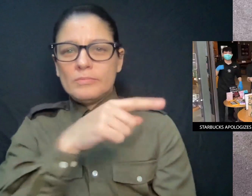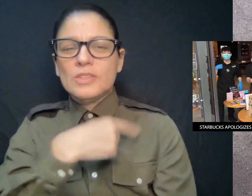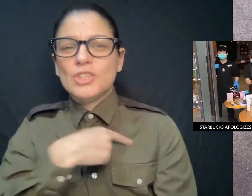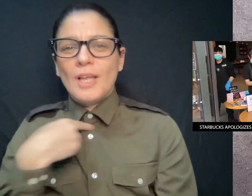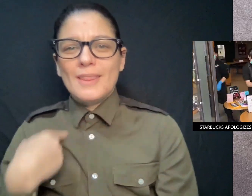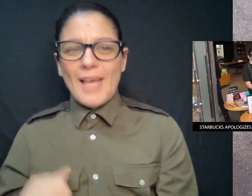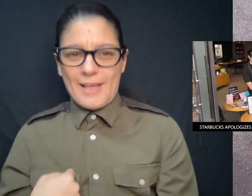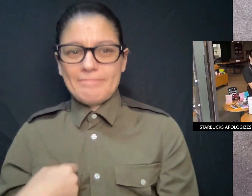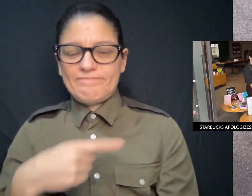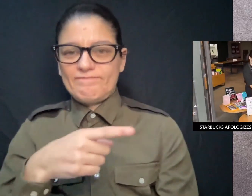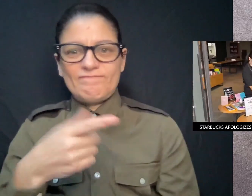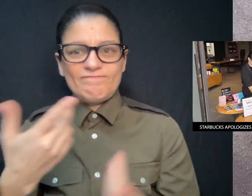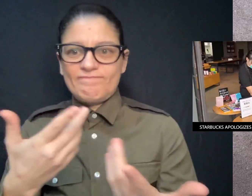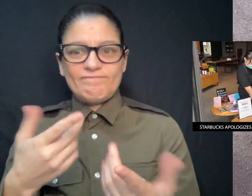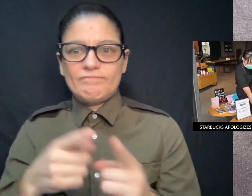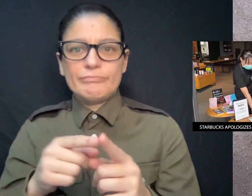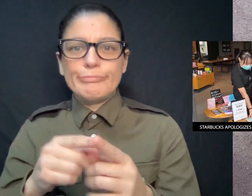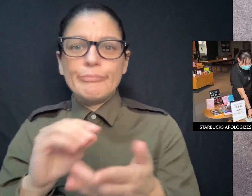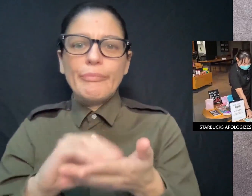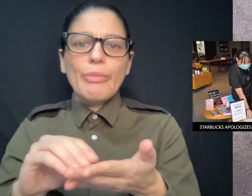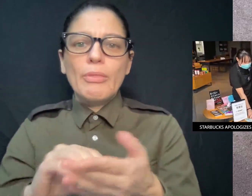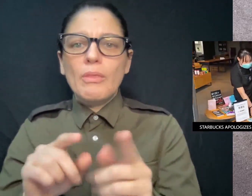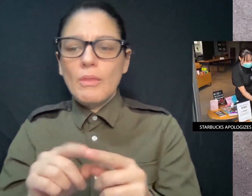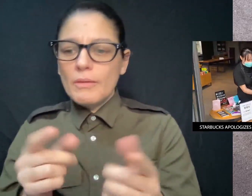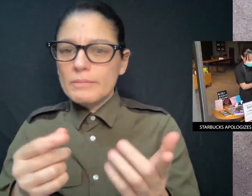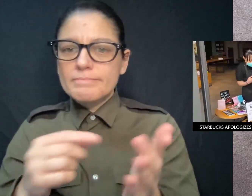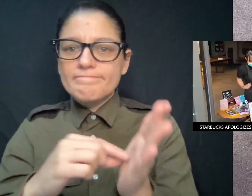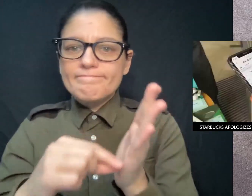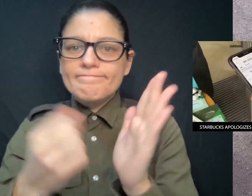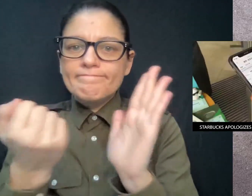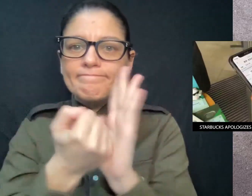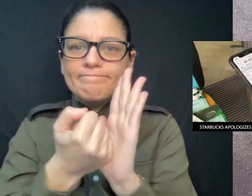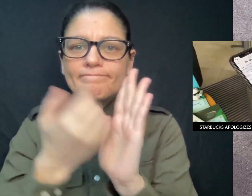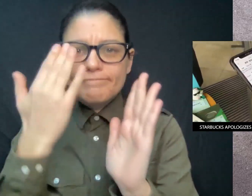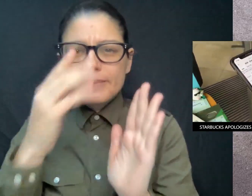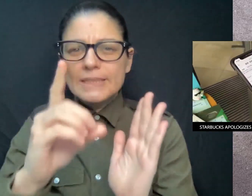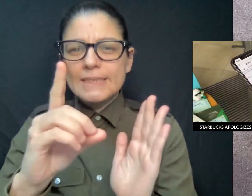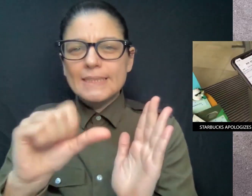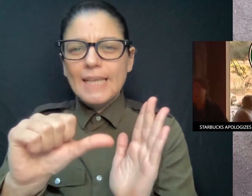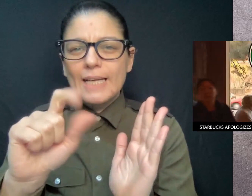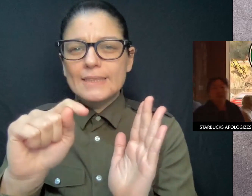said two of its shops in China used expired ingredients